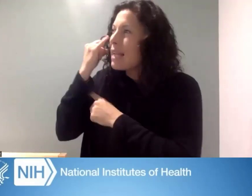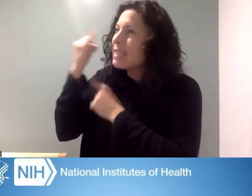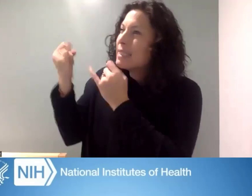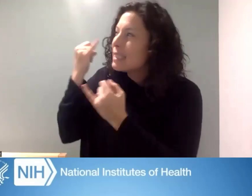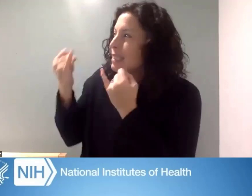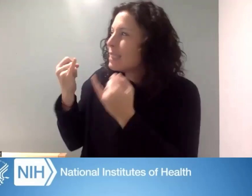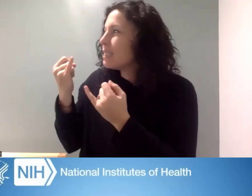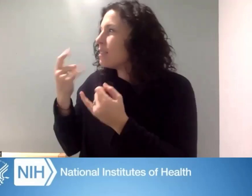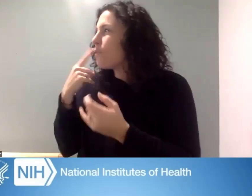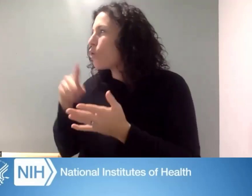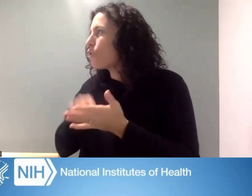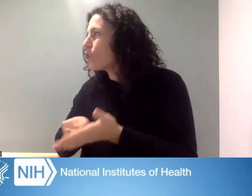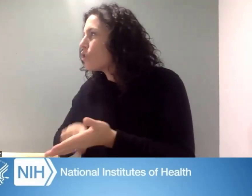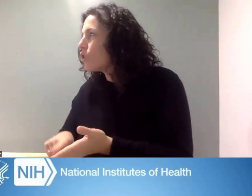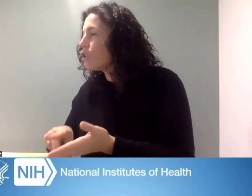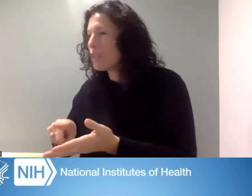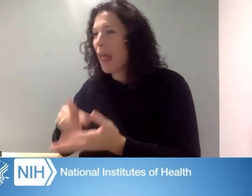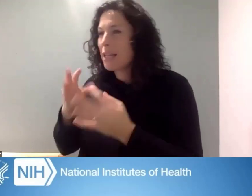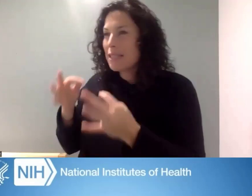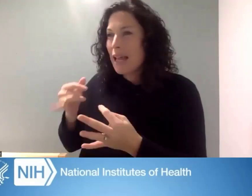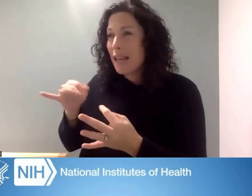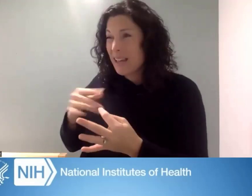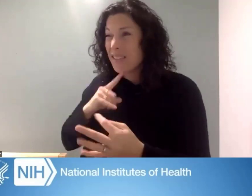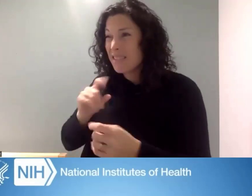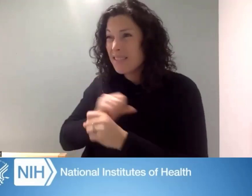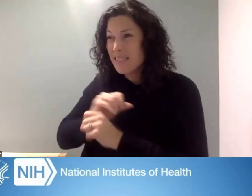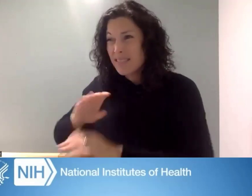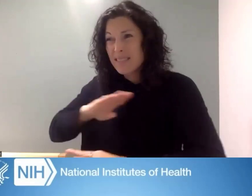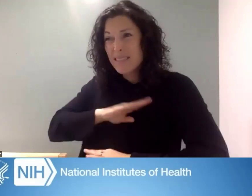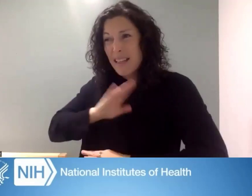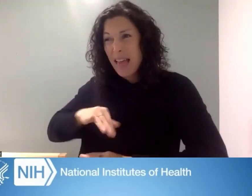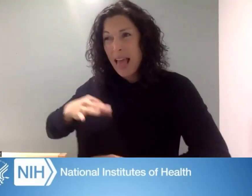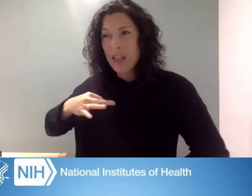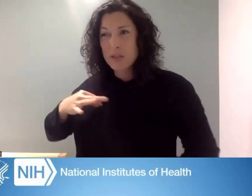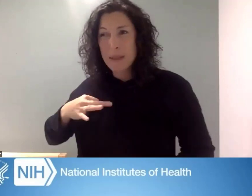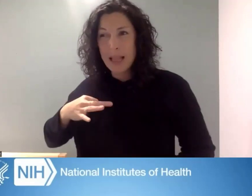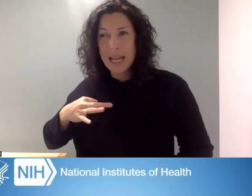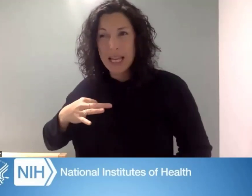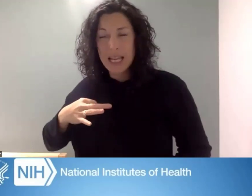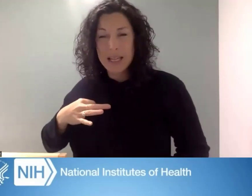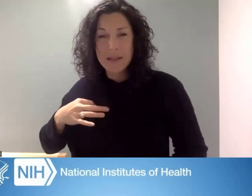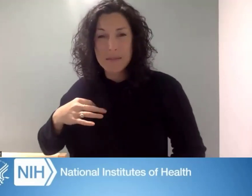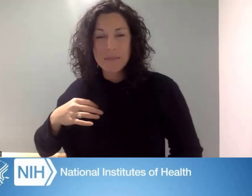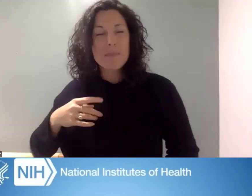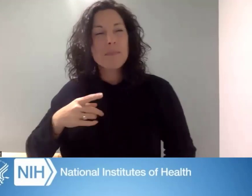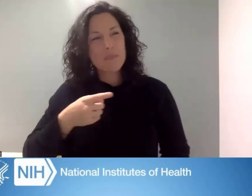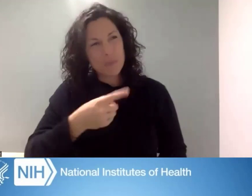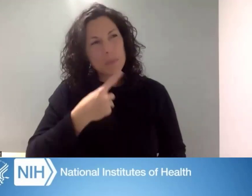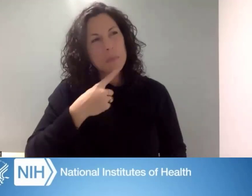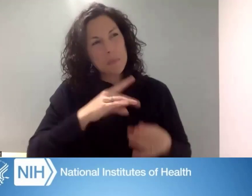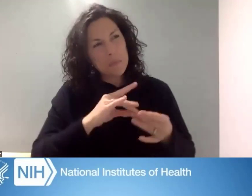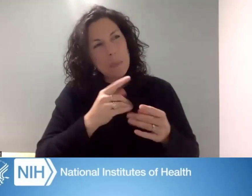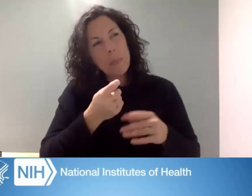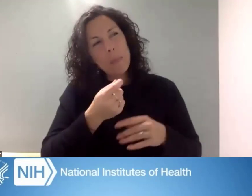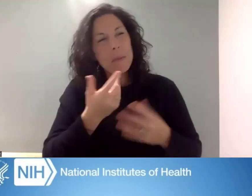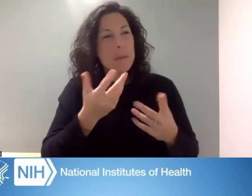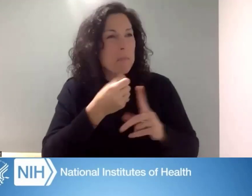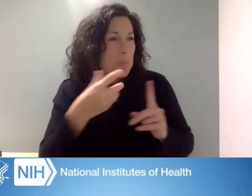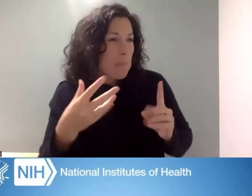and to determine if they really meet that eligibility? I know you talked about this a little bit on that reaching out slide but thought it might be helpful to reiterate.